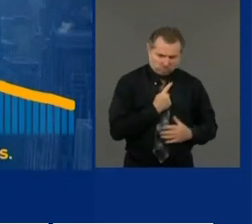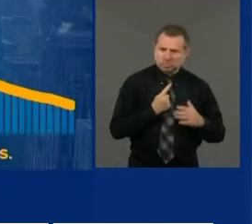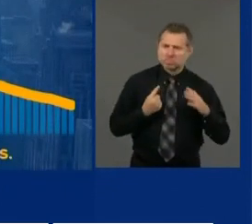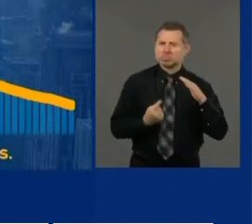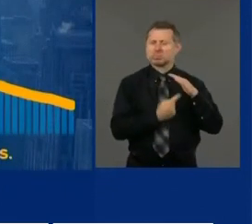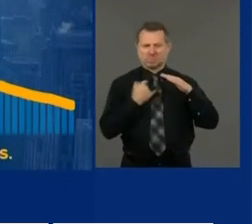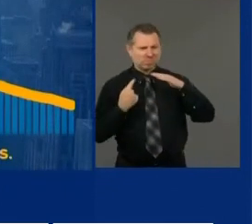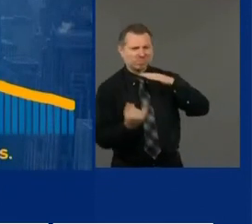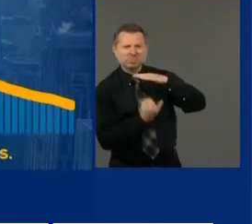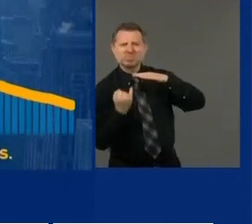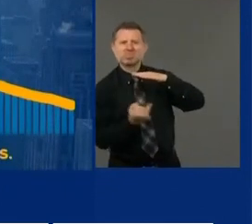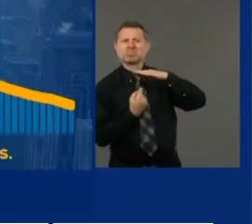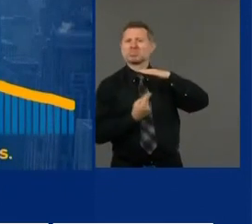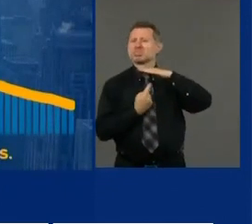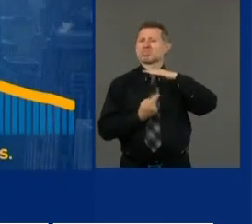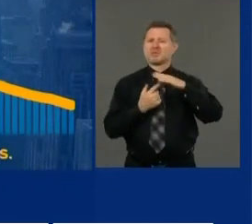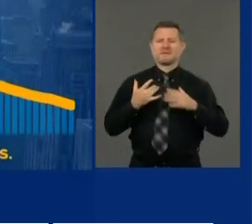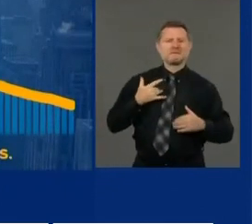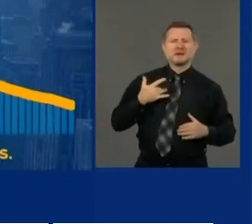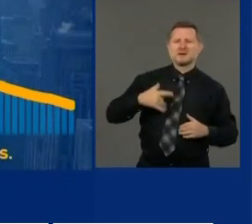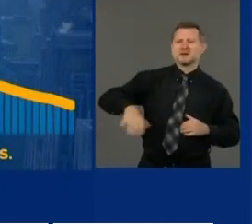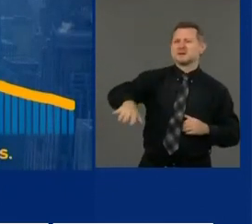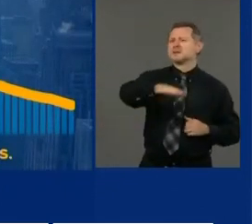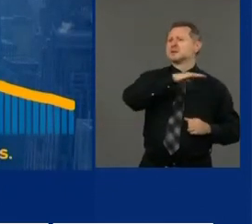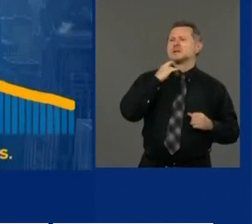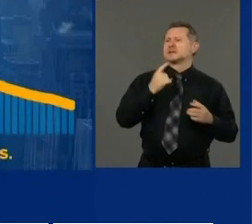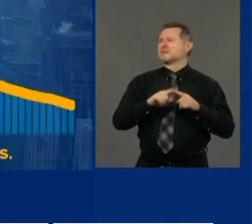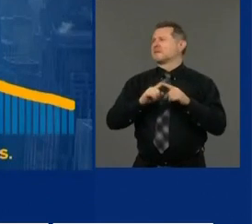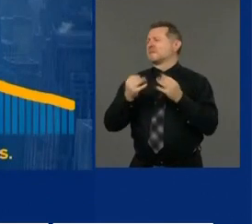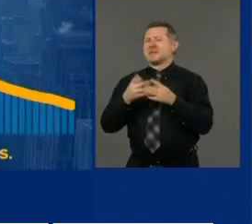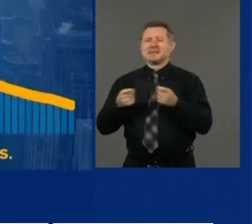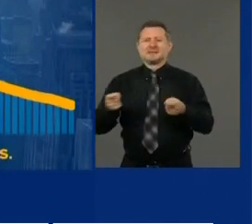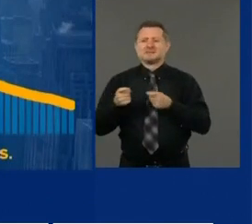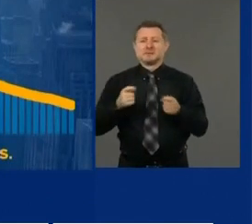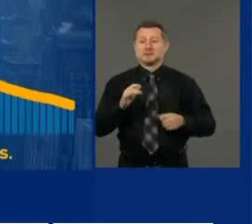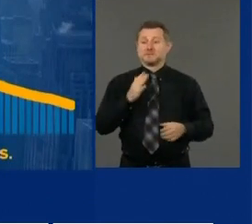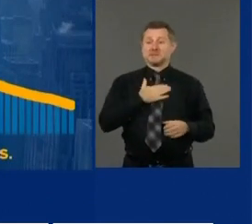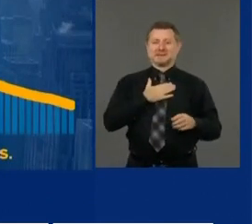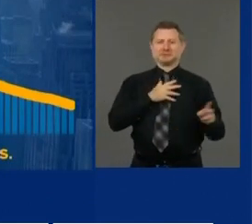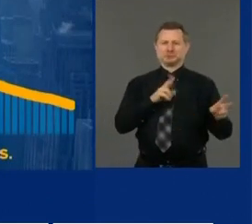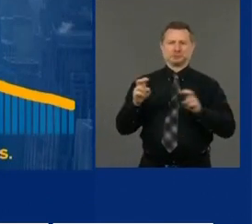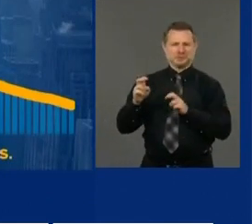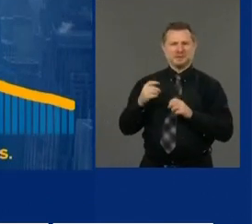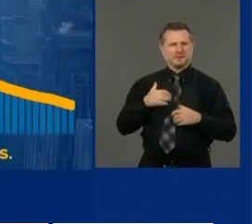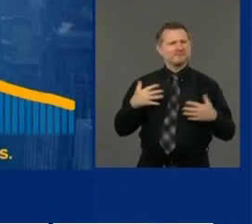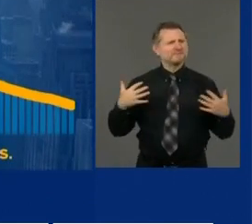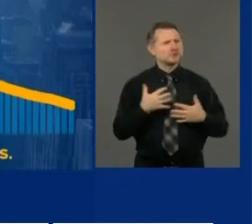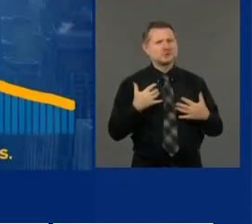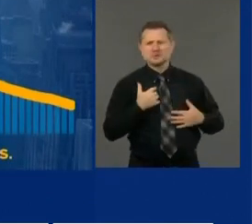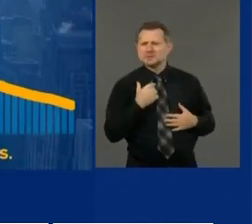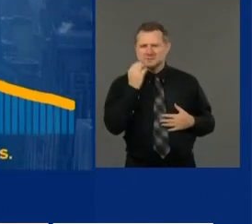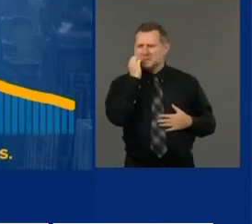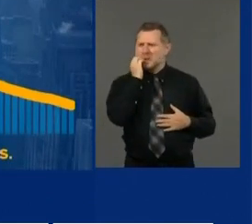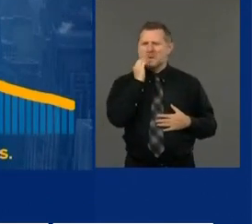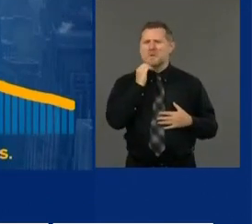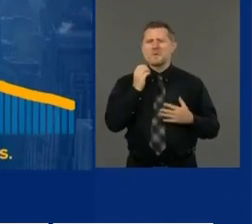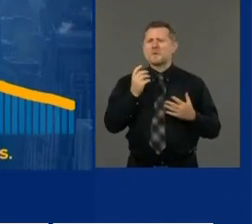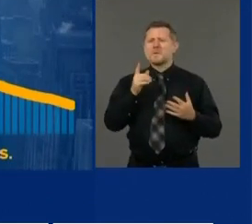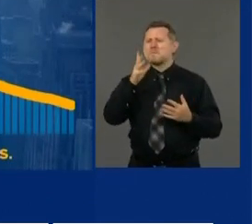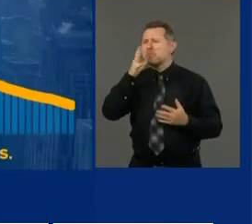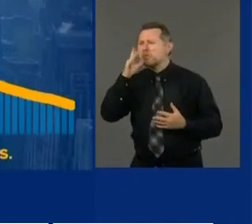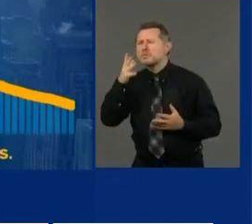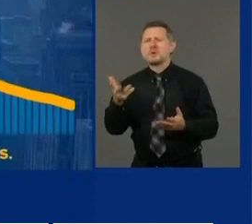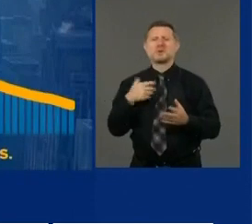ON A PERSONAL AND ECONOMIC